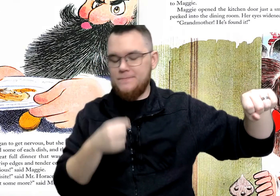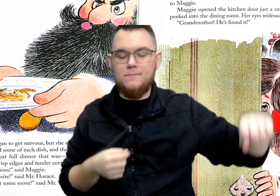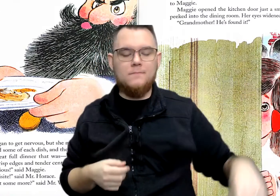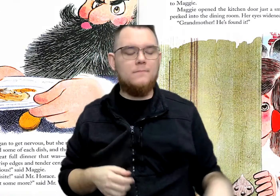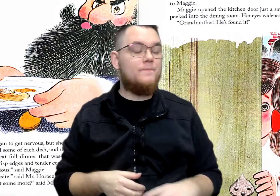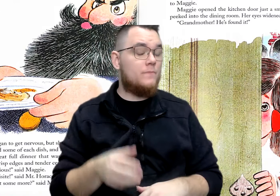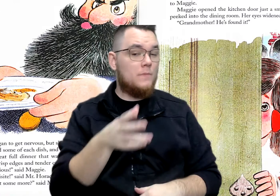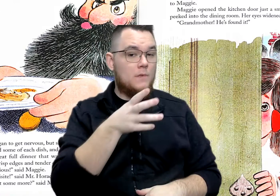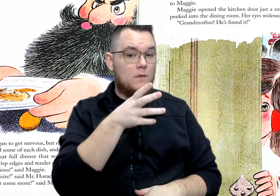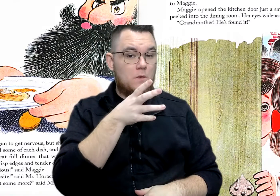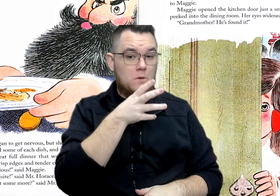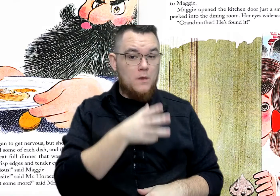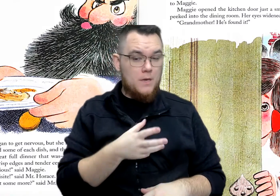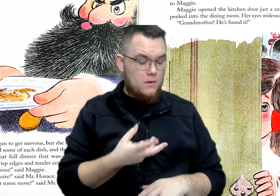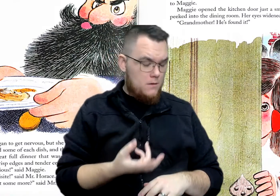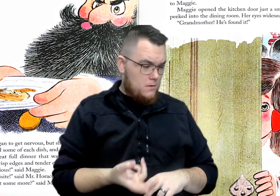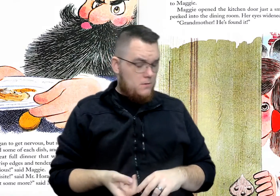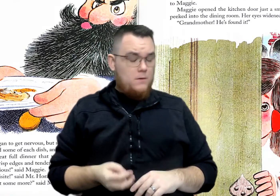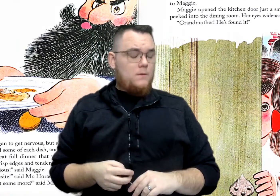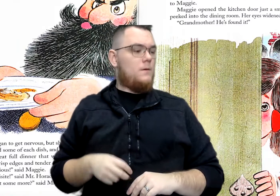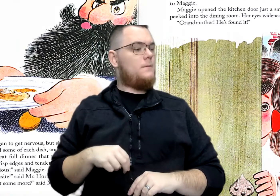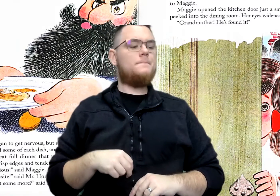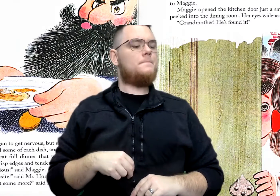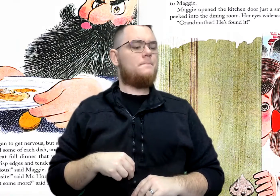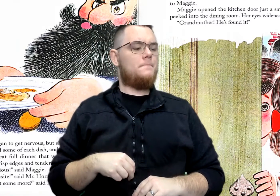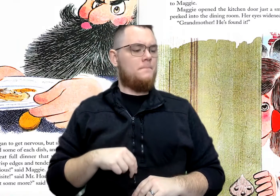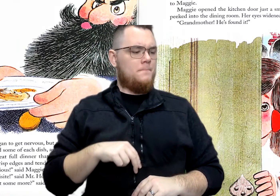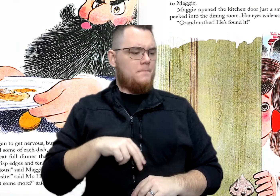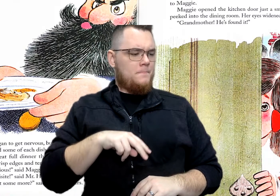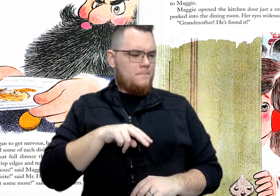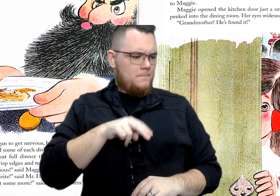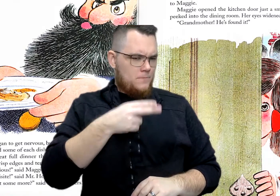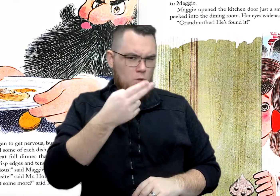Grandmother stood up very straight and looked hard at Mr. Horace.